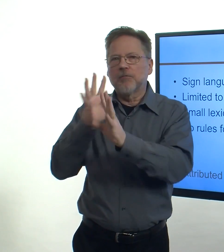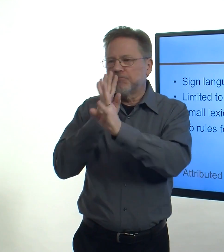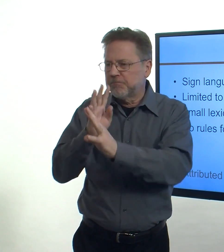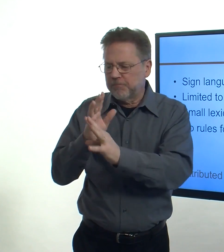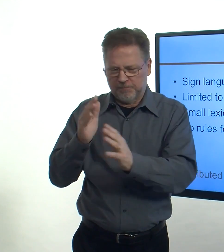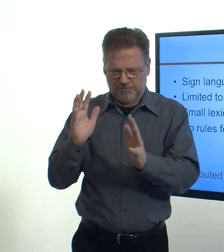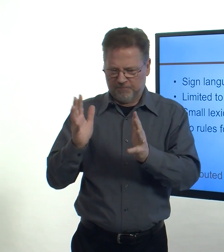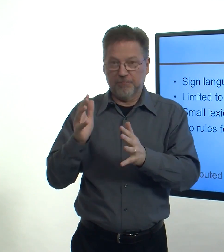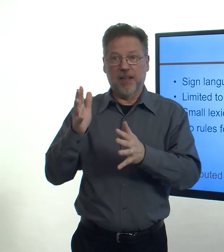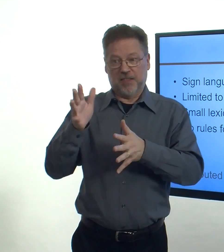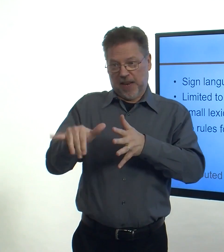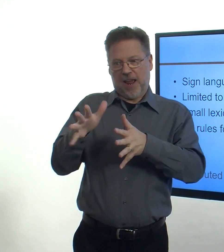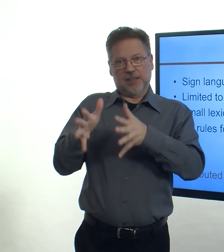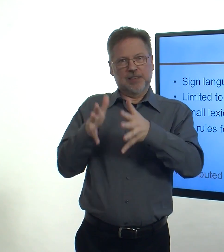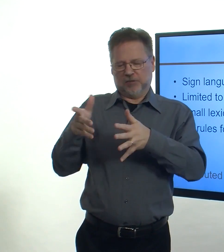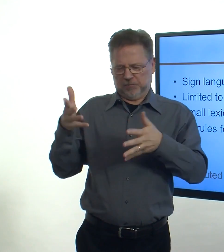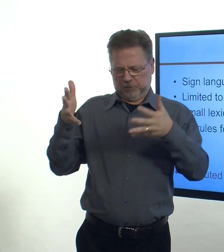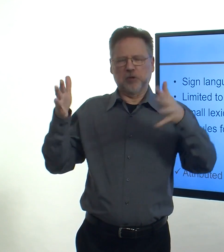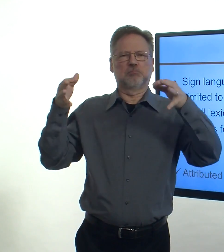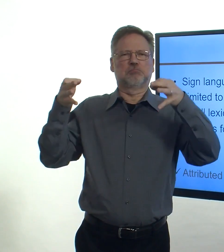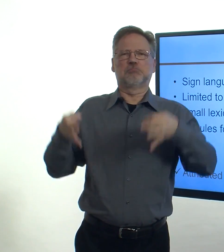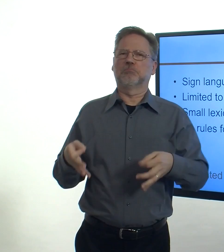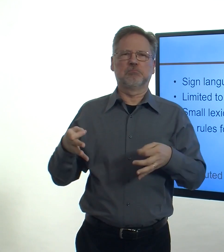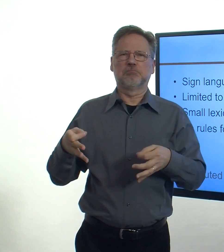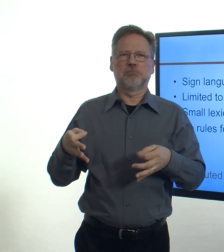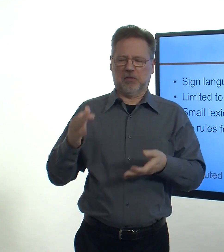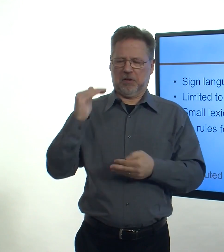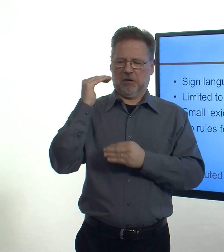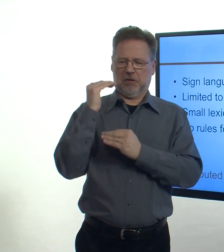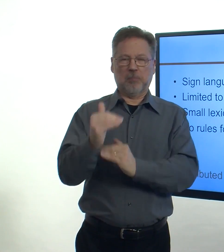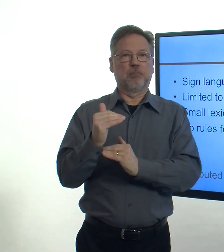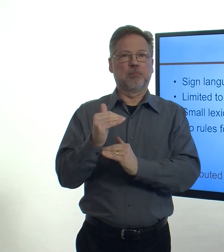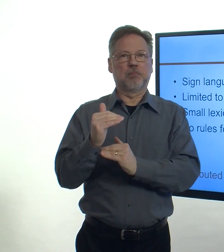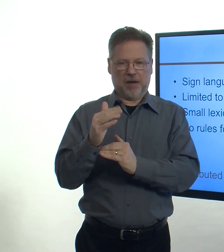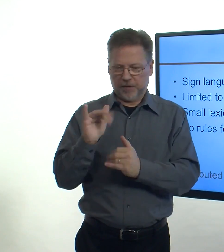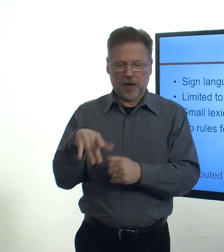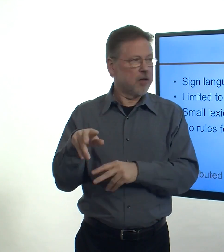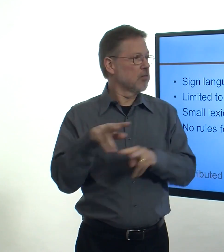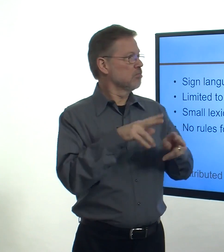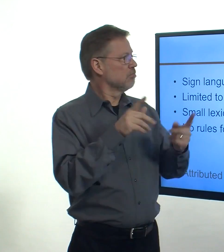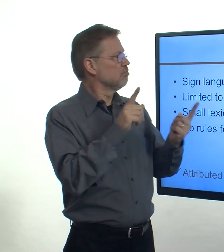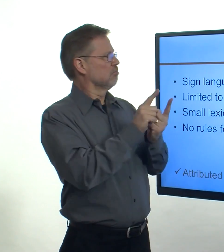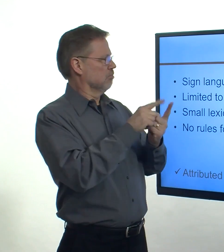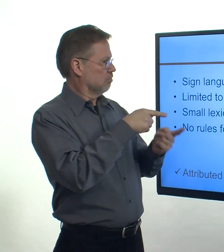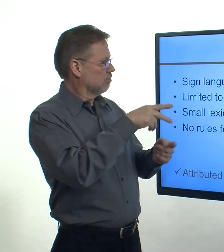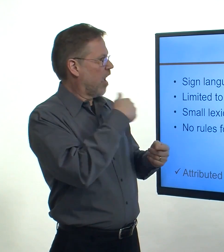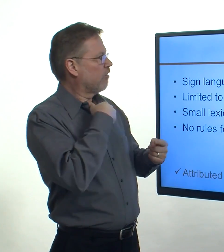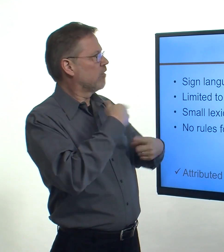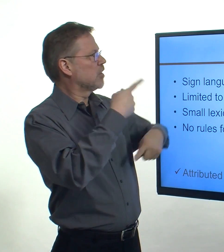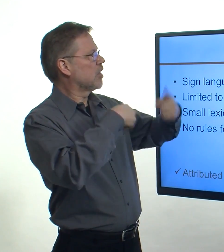to their spoken language. Because they deem gesture to be limited, when confronted with a sign language, they apply